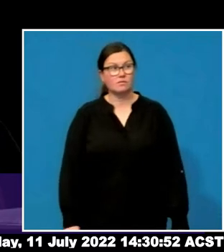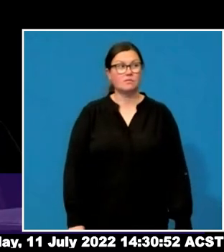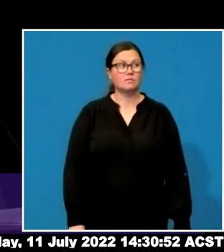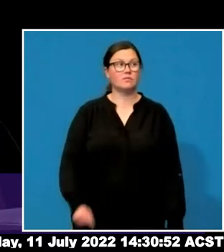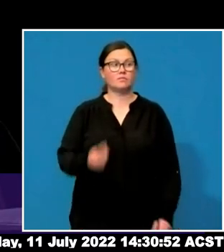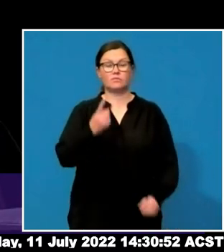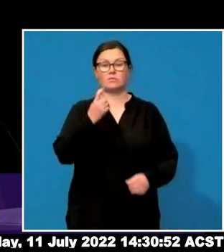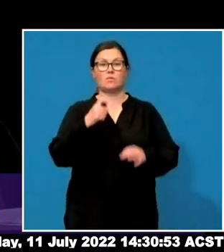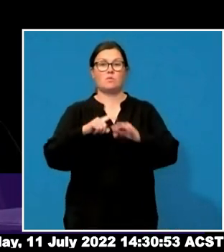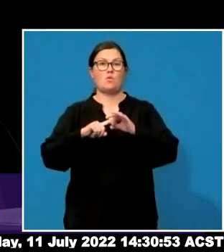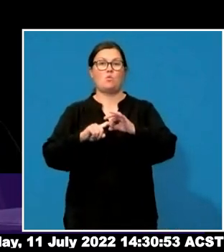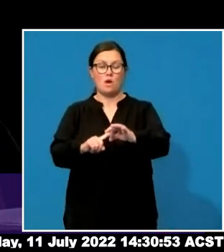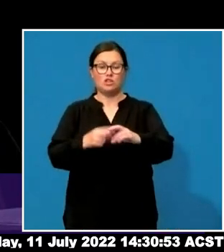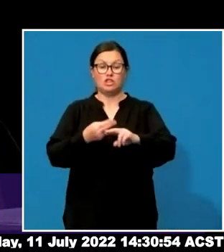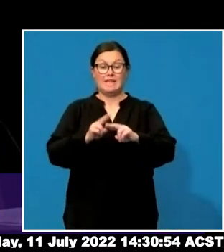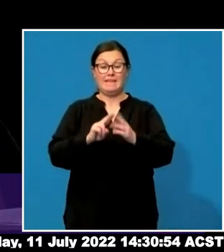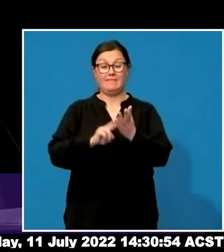what would early intervention have looked like then?